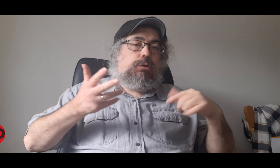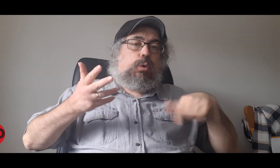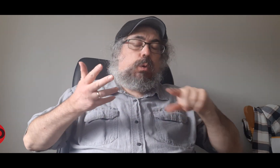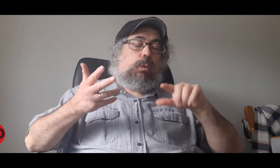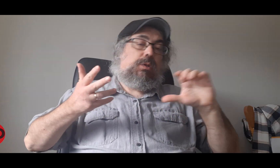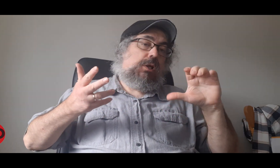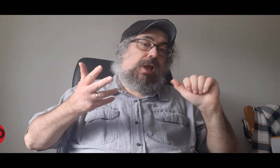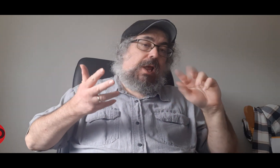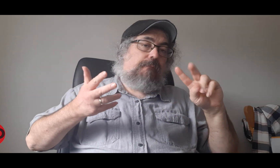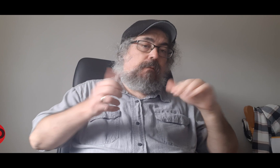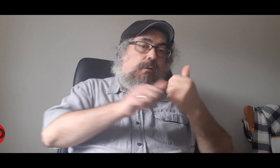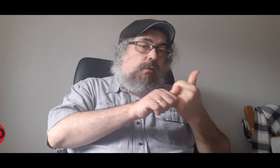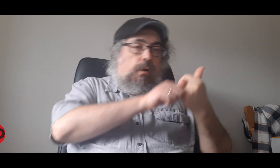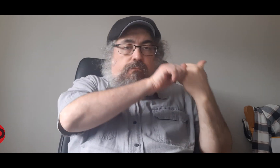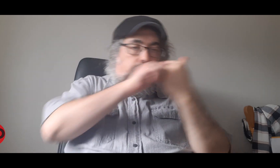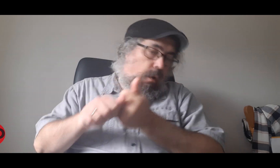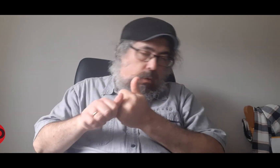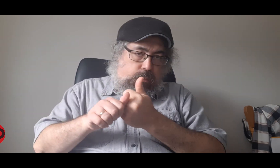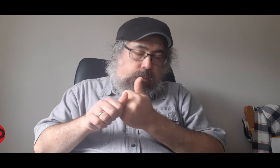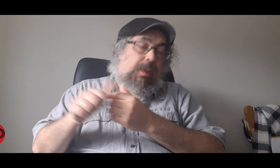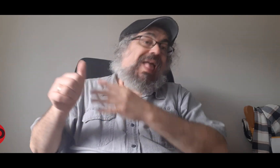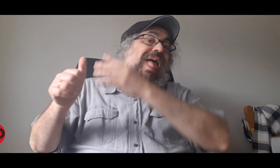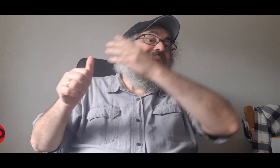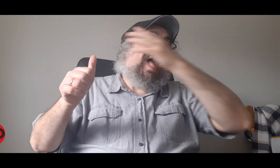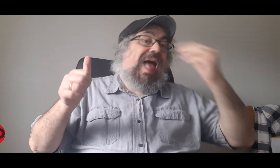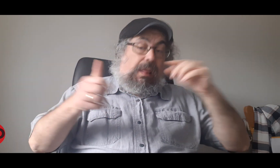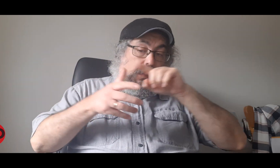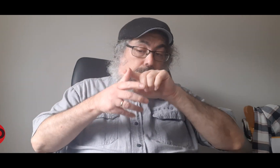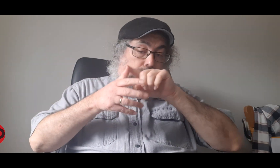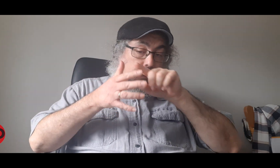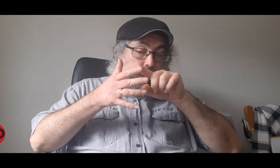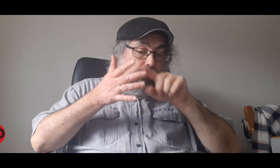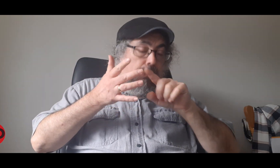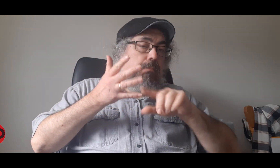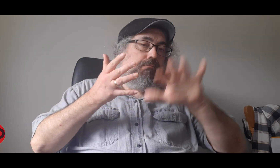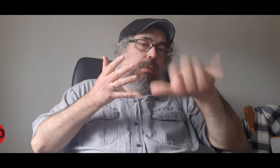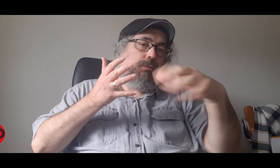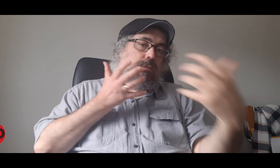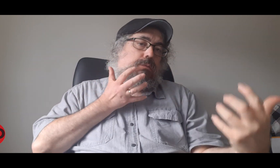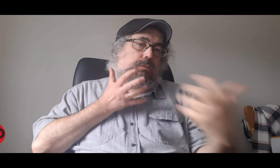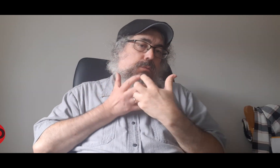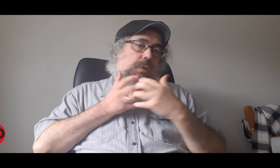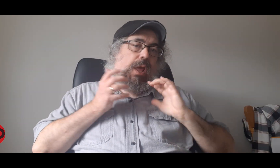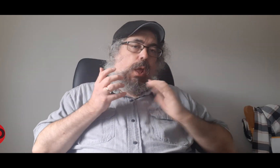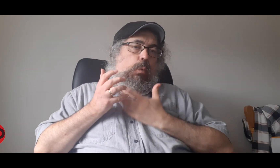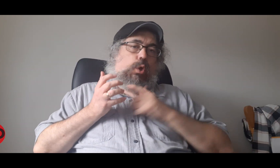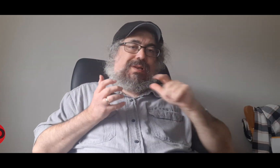to implement, and these items must address our needs, our environment